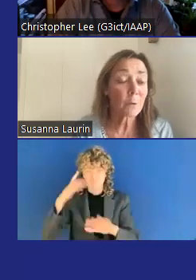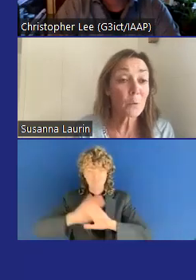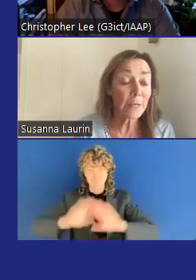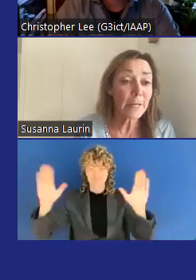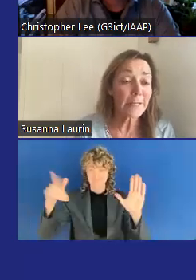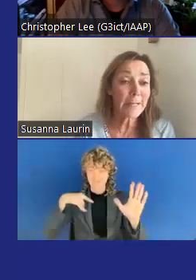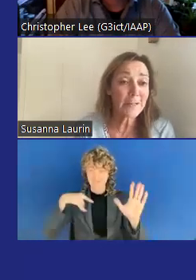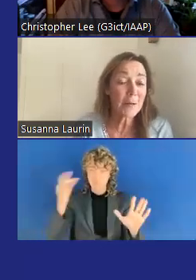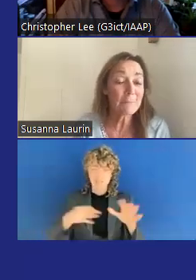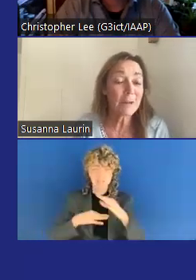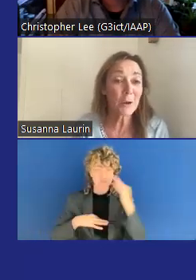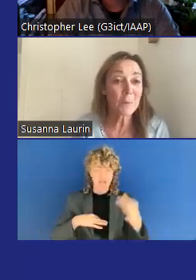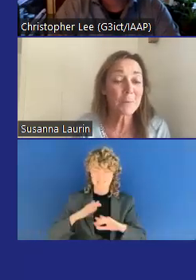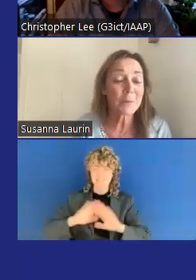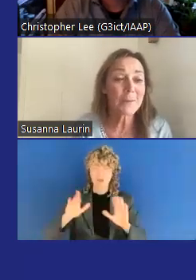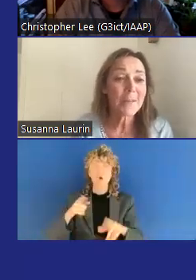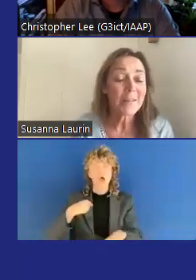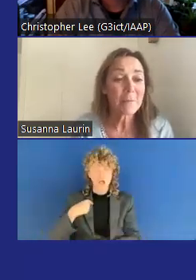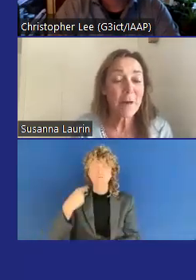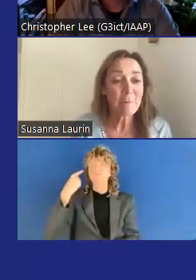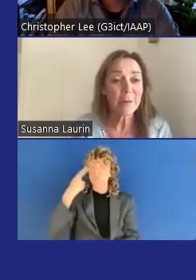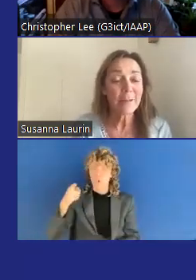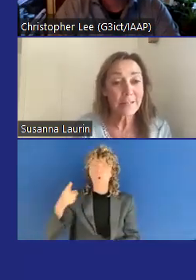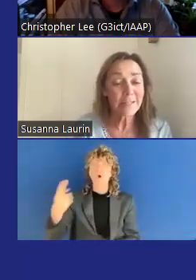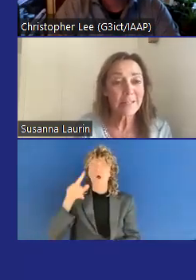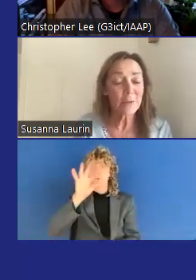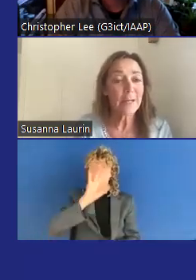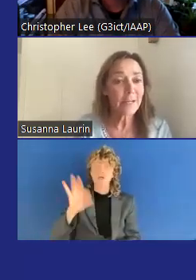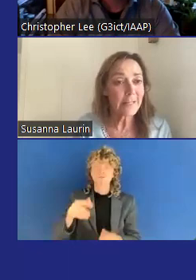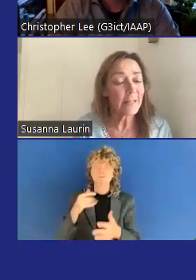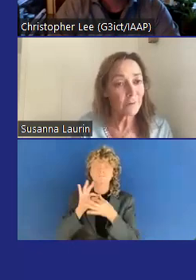question about Greenland. I made a comment about the map and, yes, Greenland, Iceland,